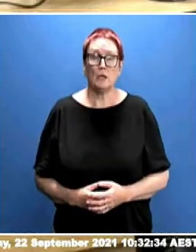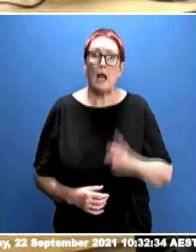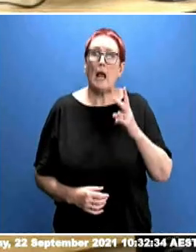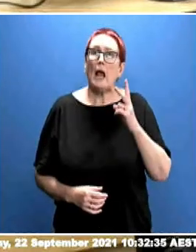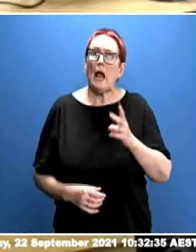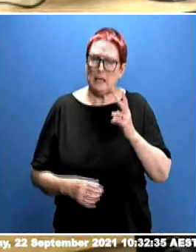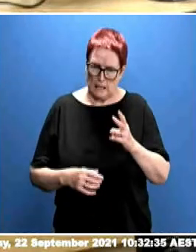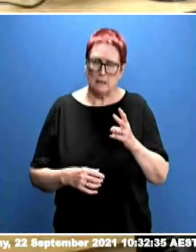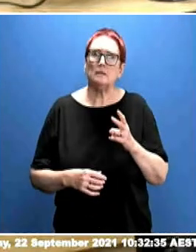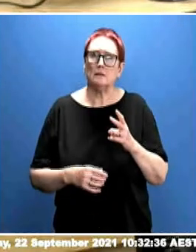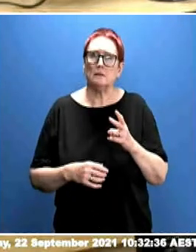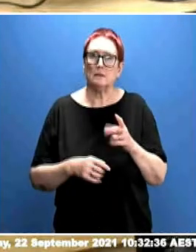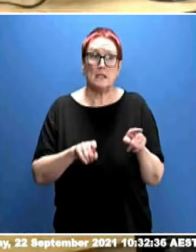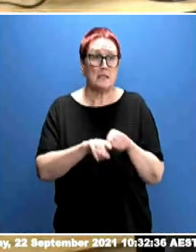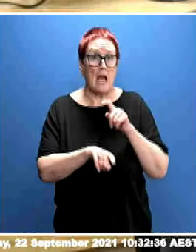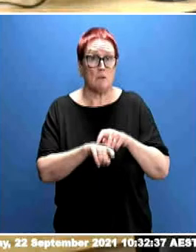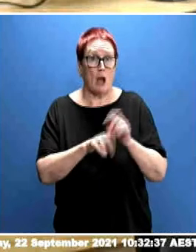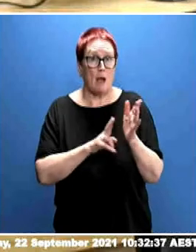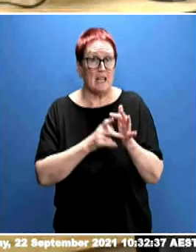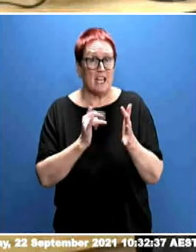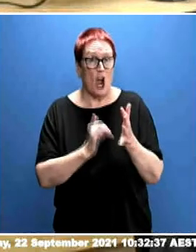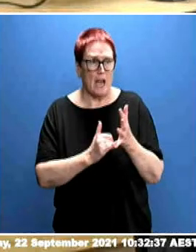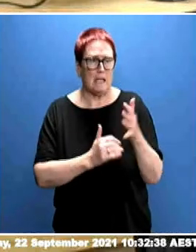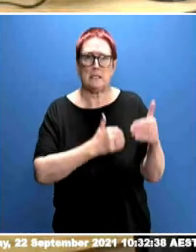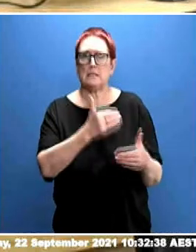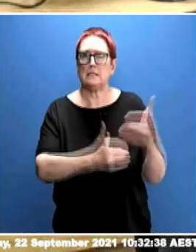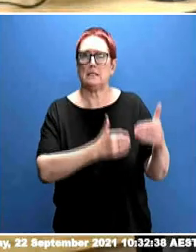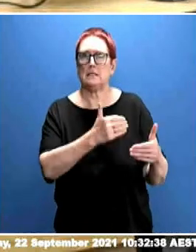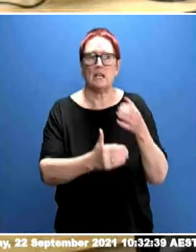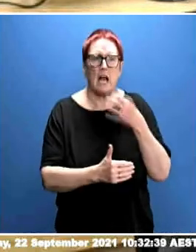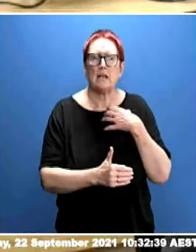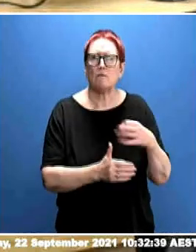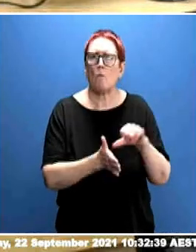whilst the NDIS appeal was ongoing --- Mm-hmm.